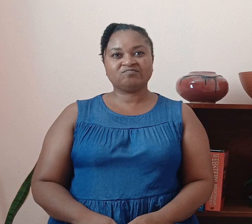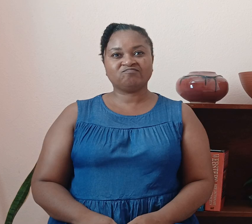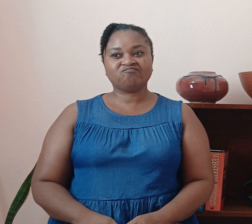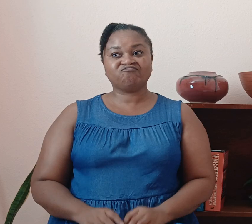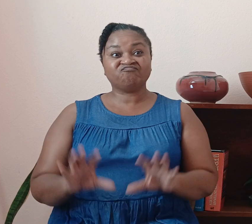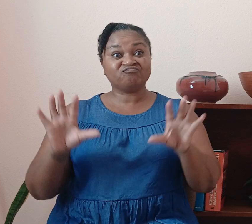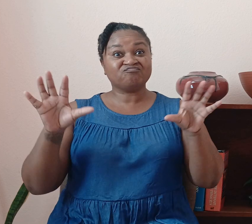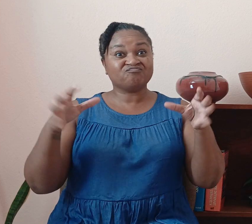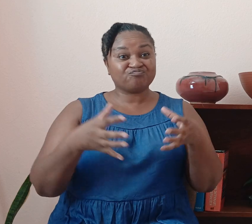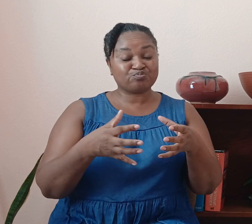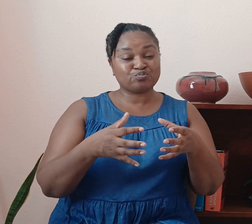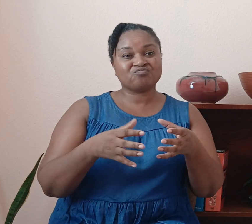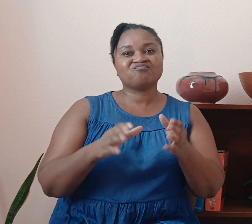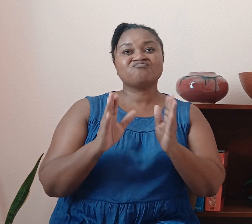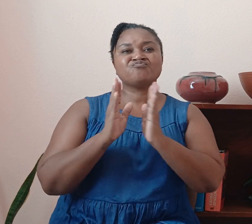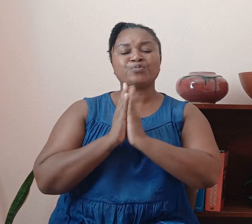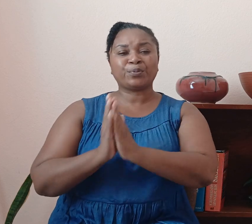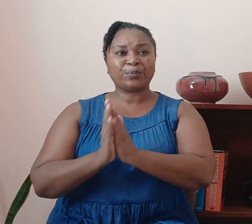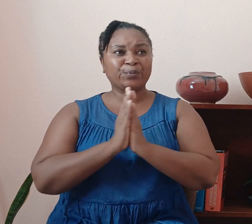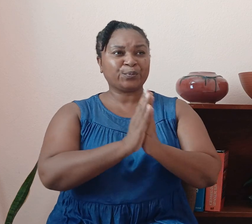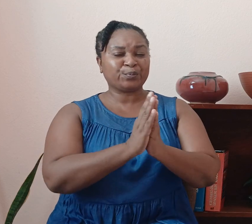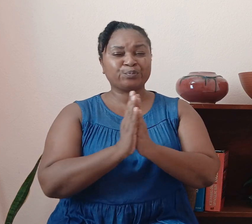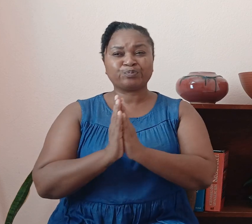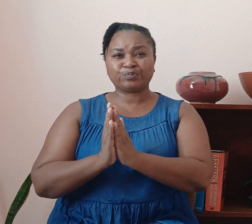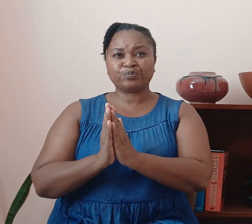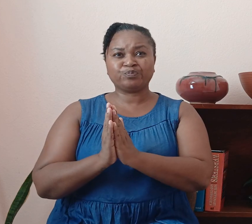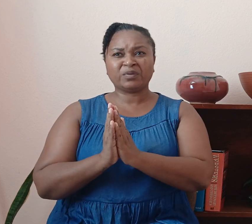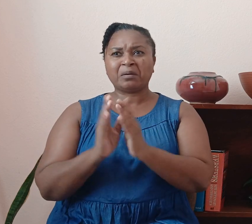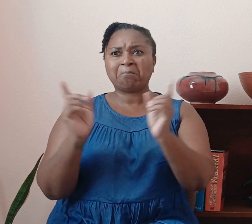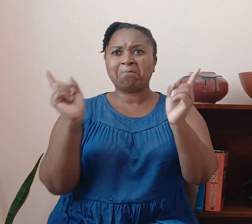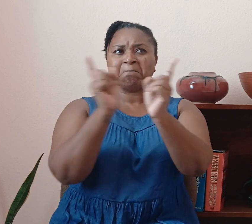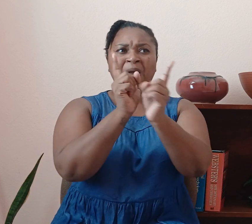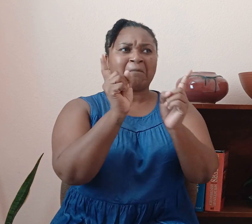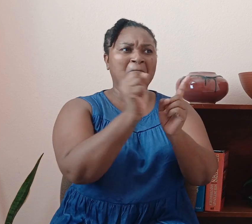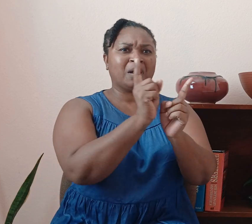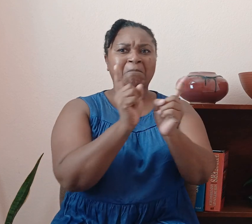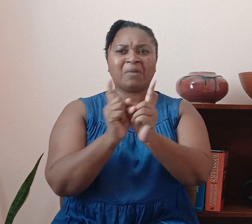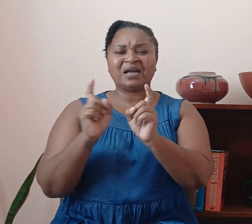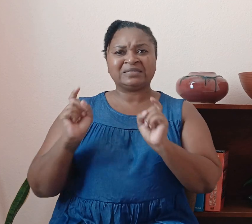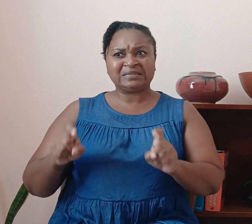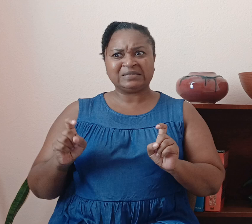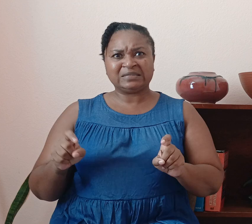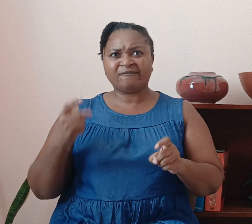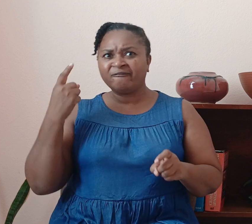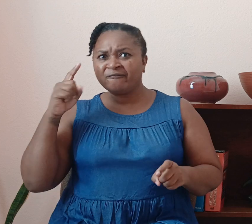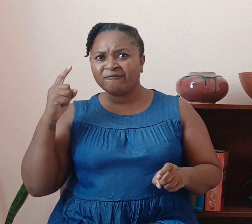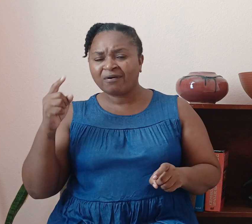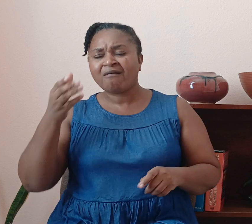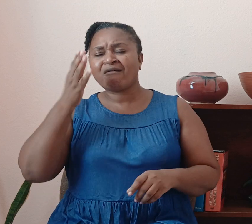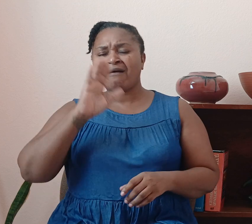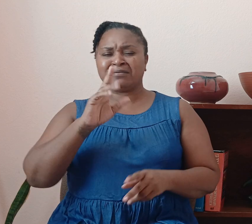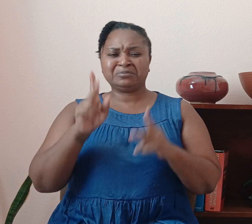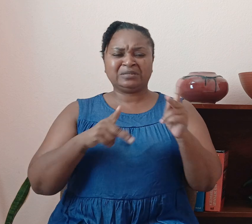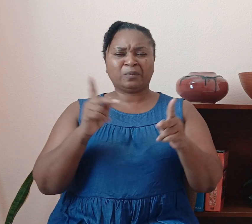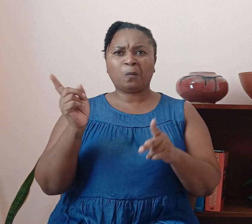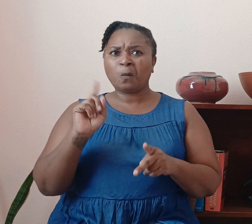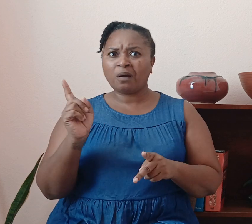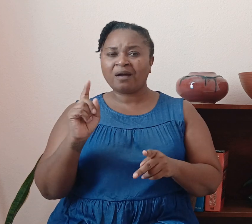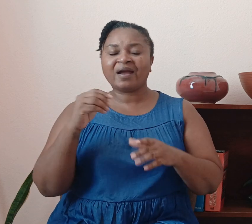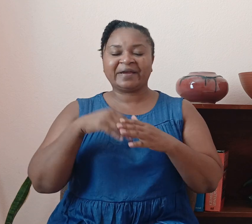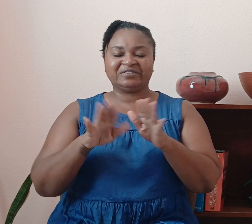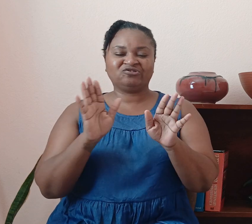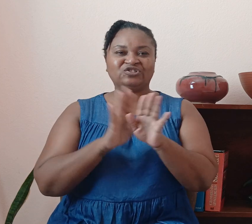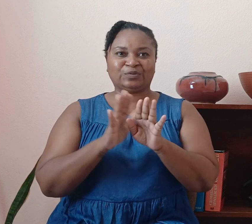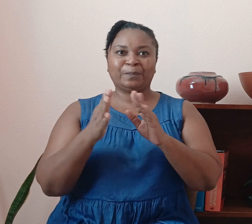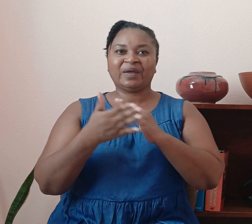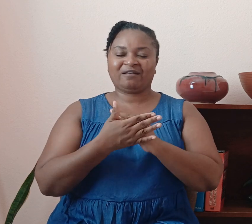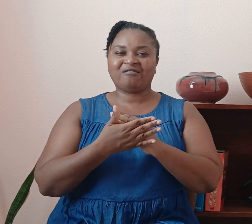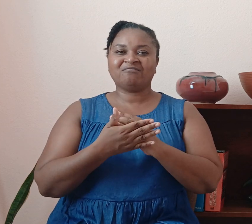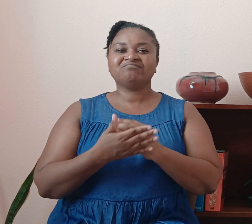Corporate Prayers: Meeting the need for God’s people in Jamaica